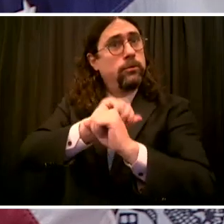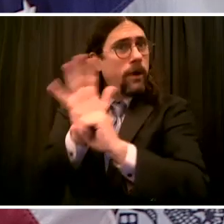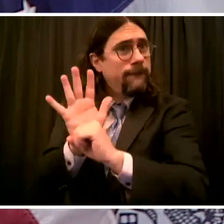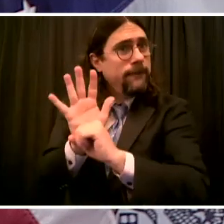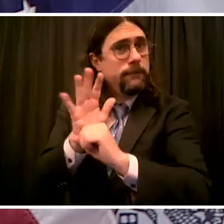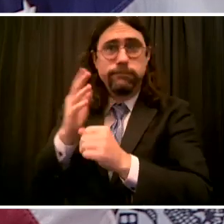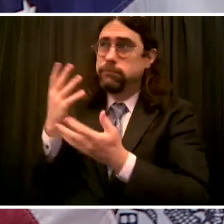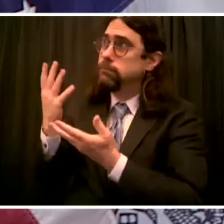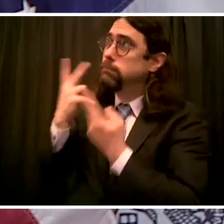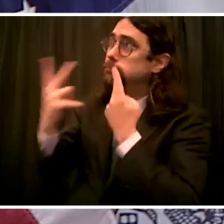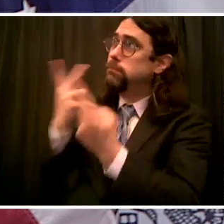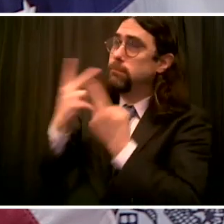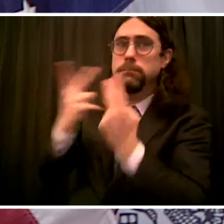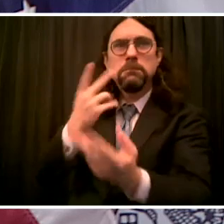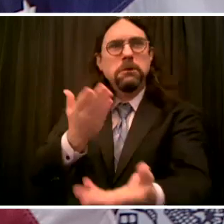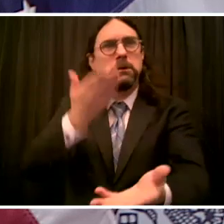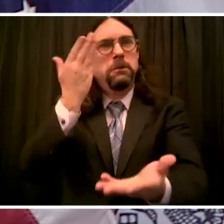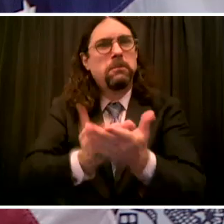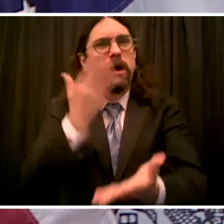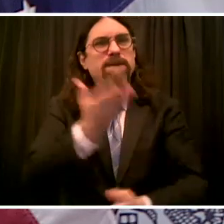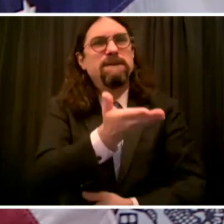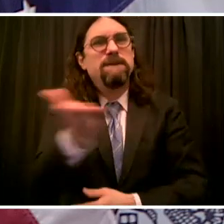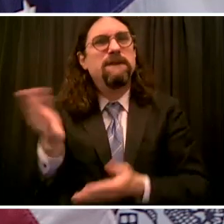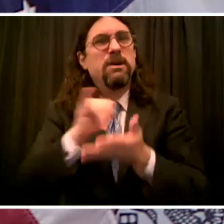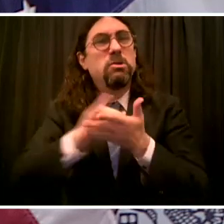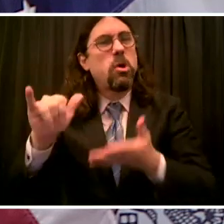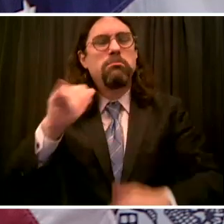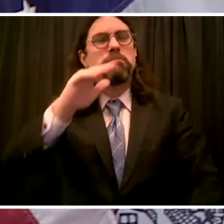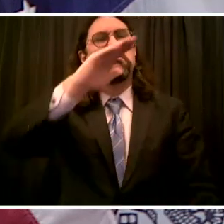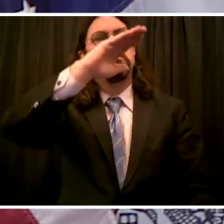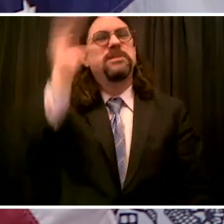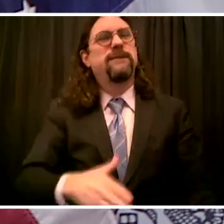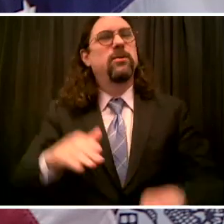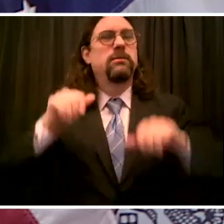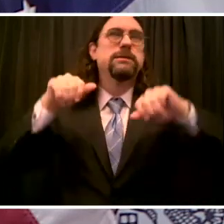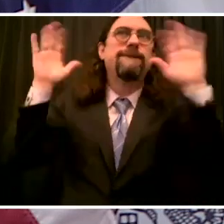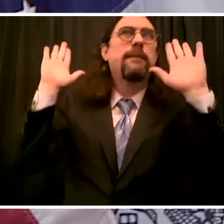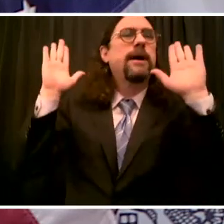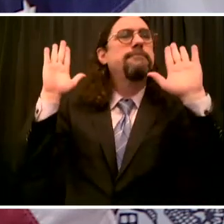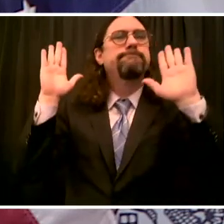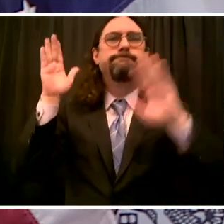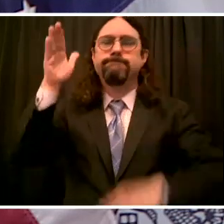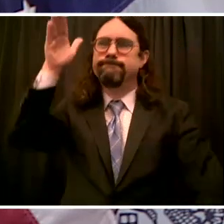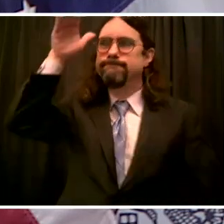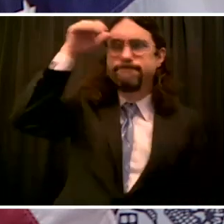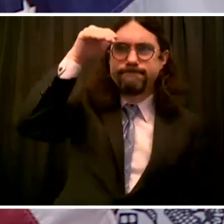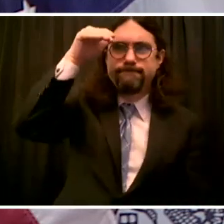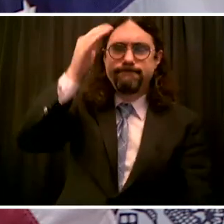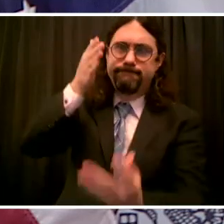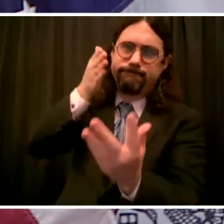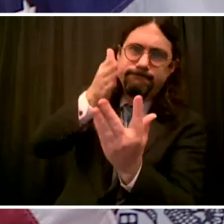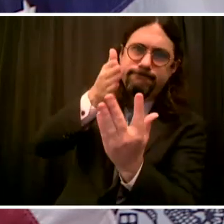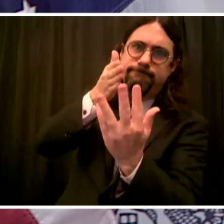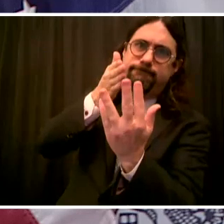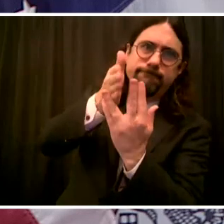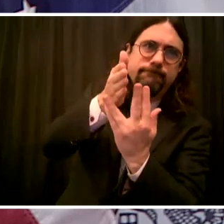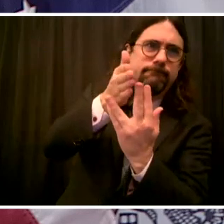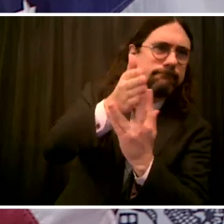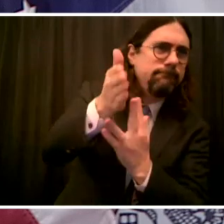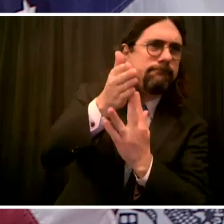WE ALWAYS FIND A WAY. THIS CRISIS HAS BROUGHT THAT OUT SO DEEPLY. THE STRENGTH THAT